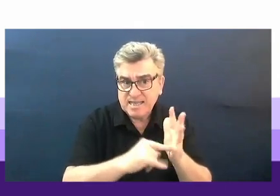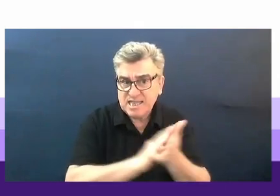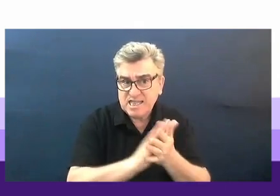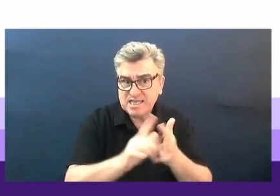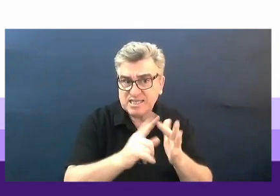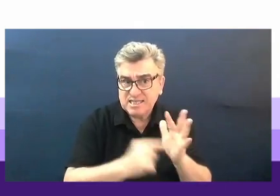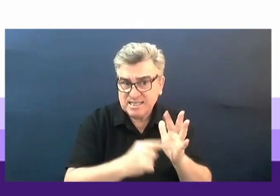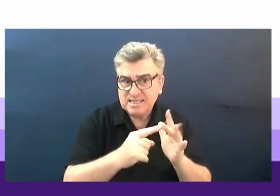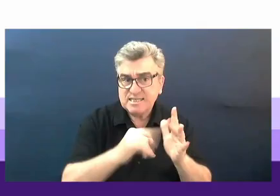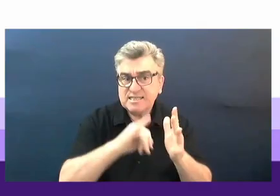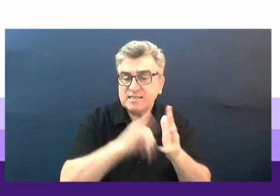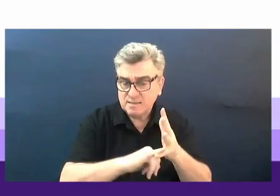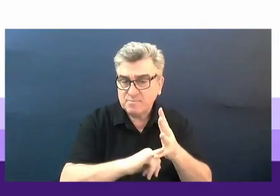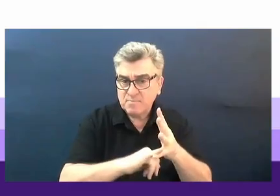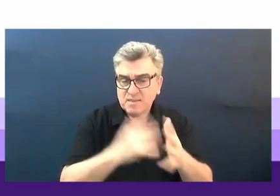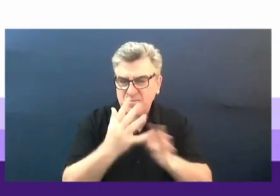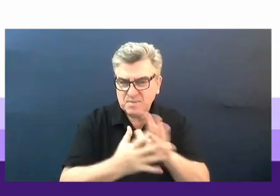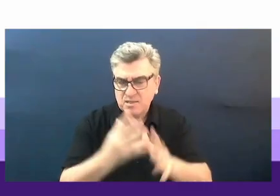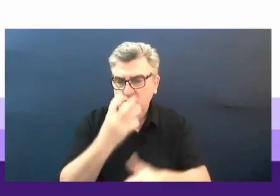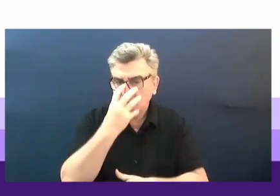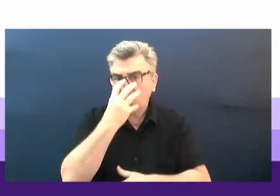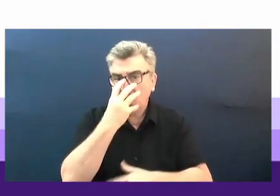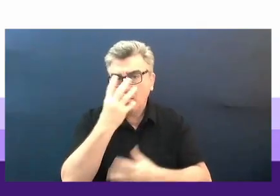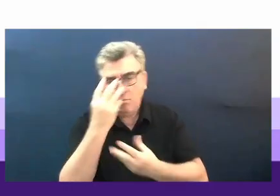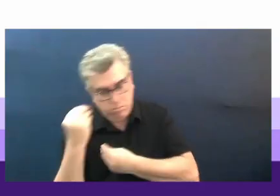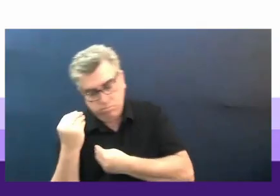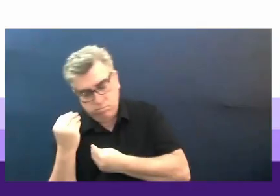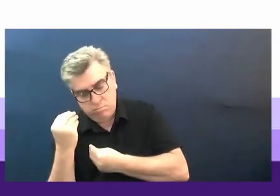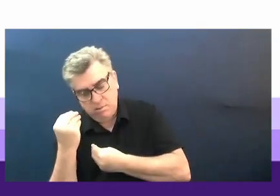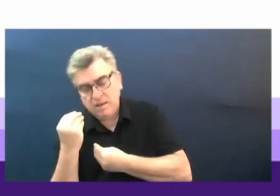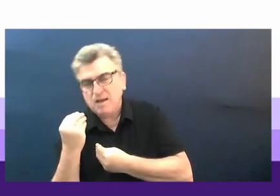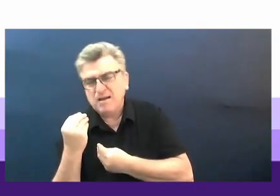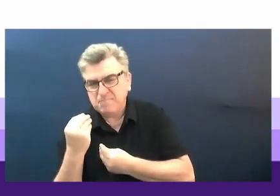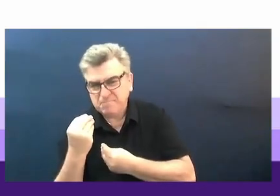tier three. So that was anaesthetist-led sedation, and the options were, we either